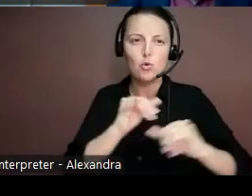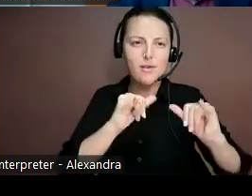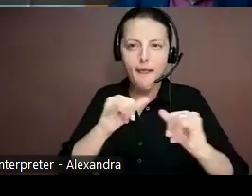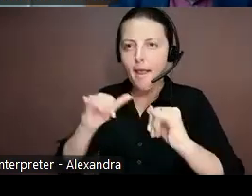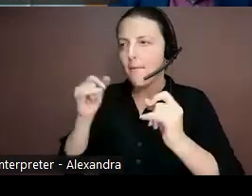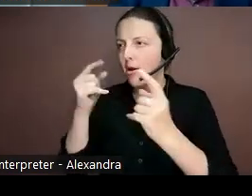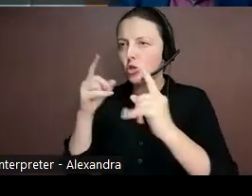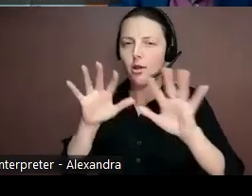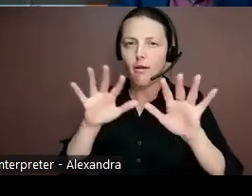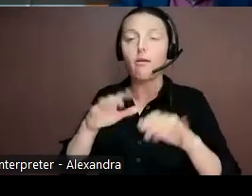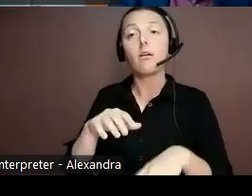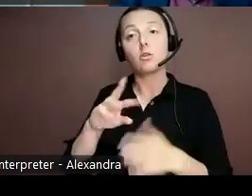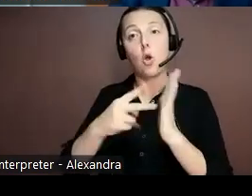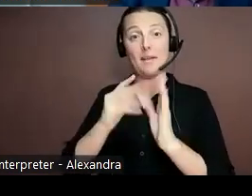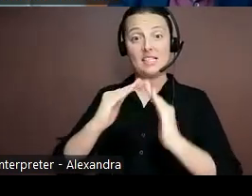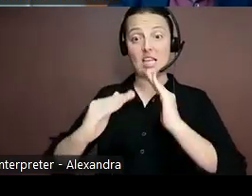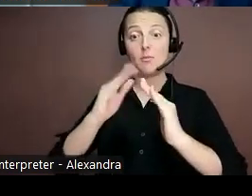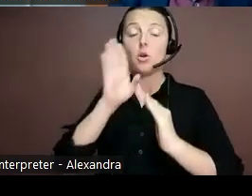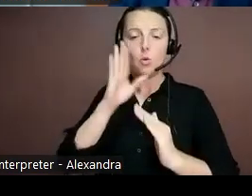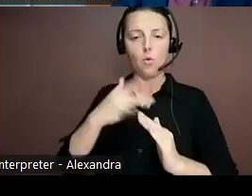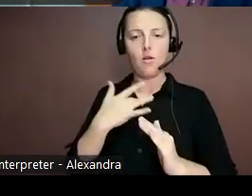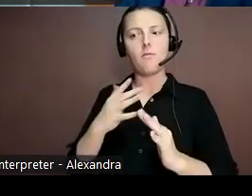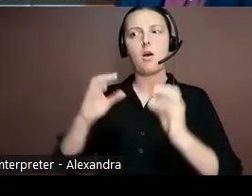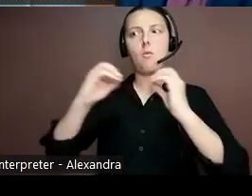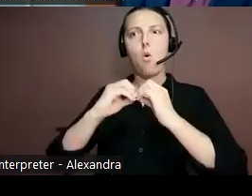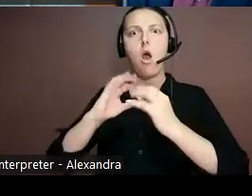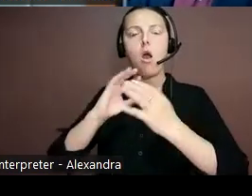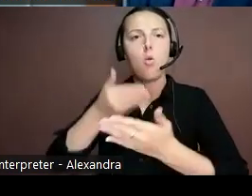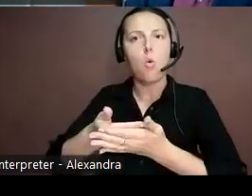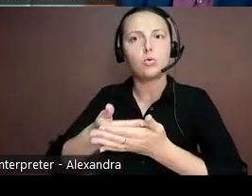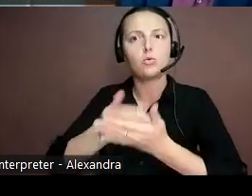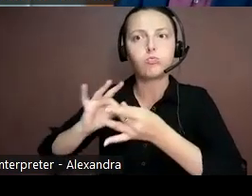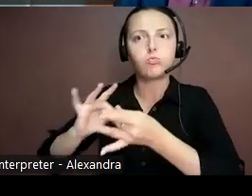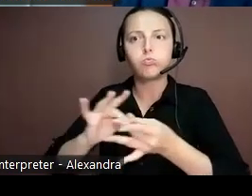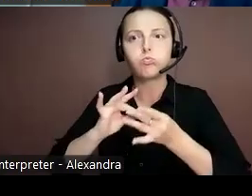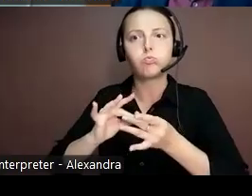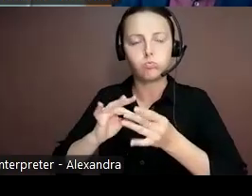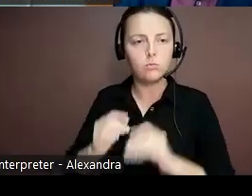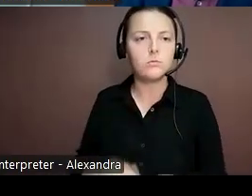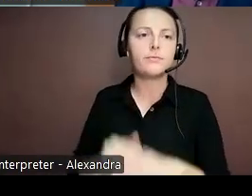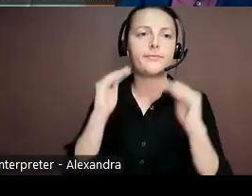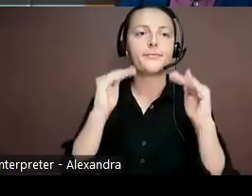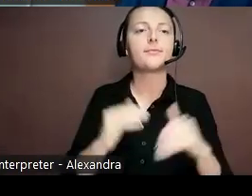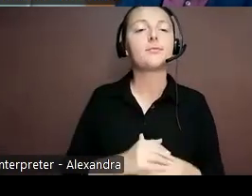sense of uh consistency. Um these are some central principles that the literature supports. you know,